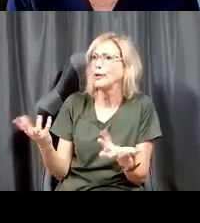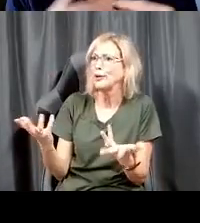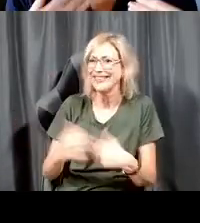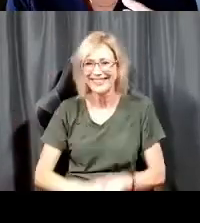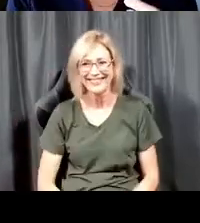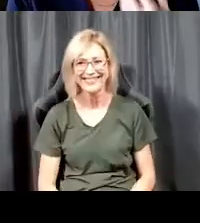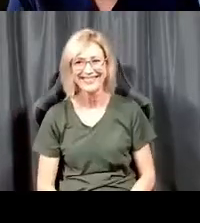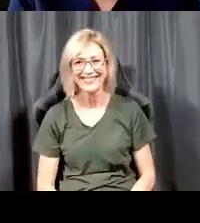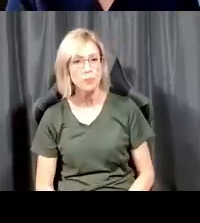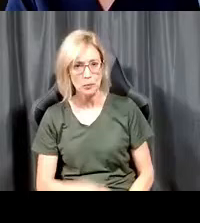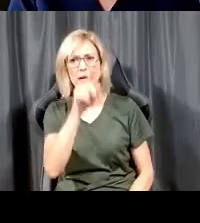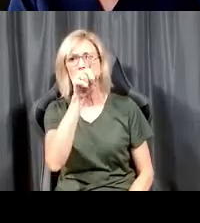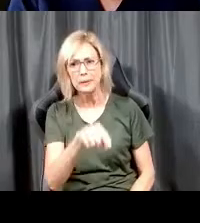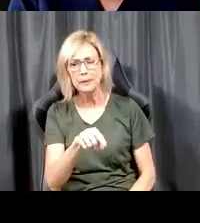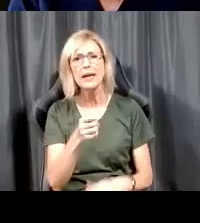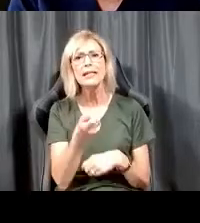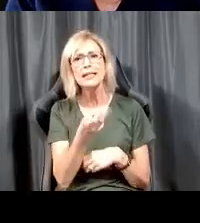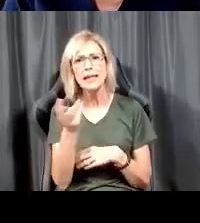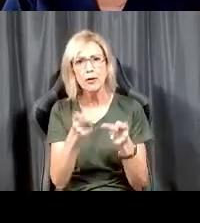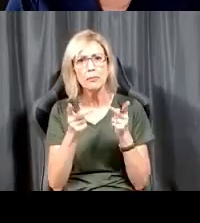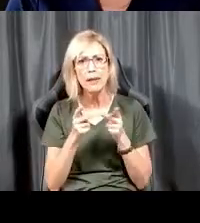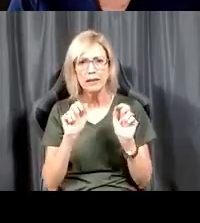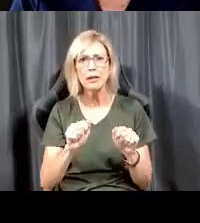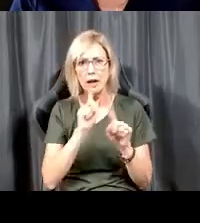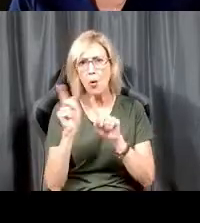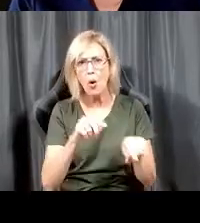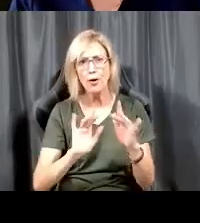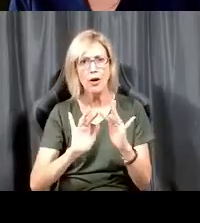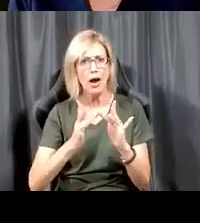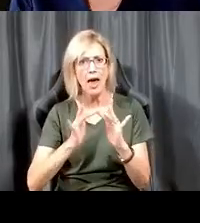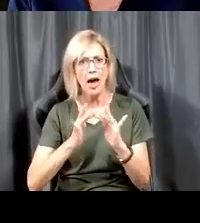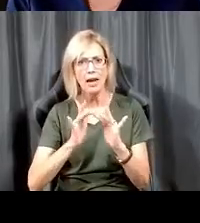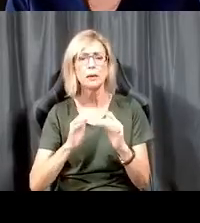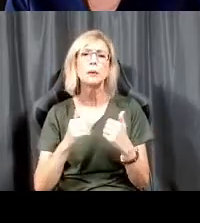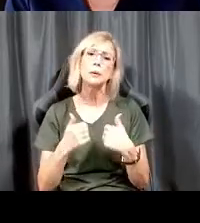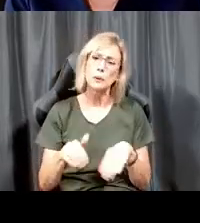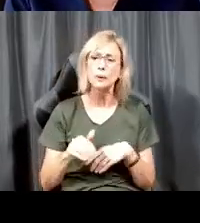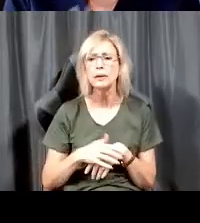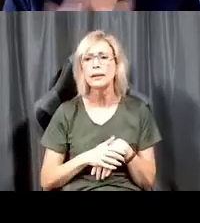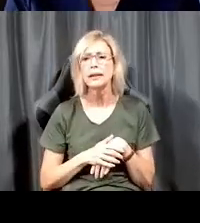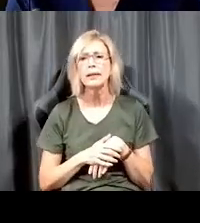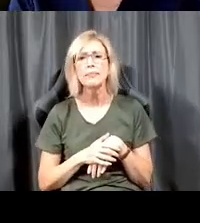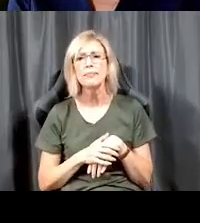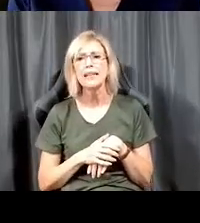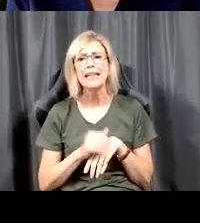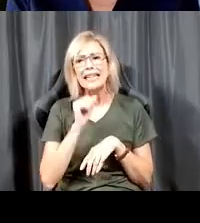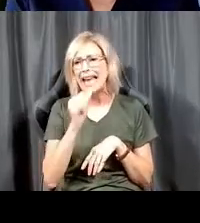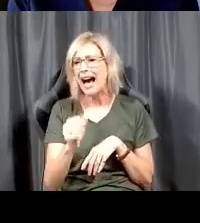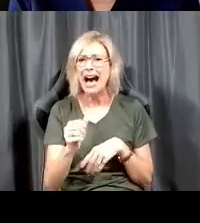there is number of places you can get it online. It is well priced. Not does not have to be expensive.